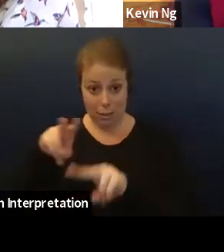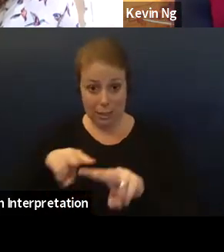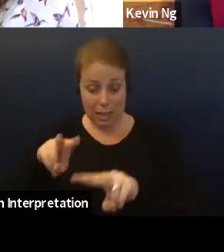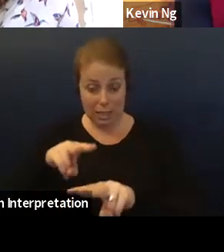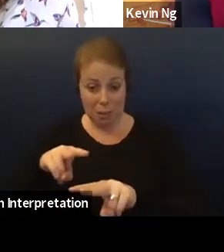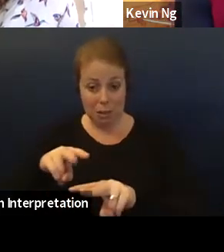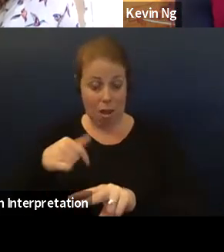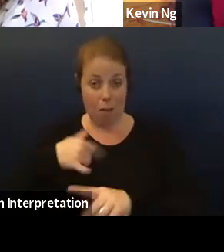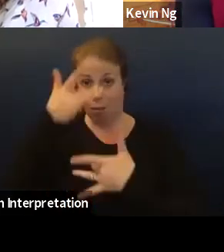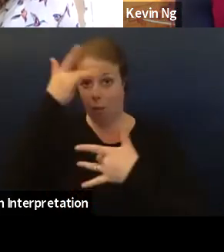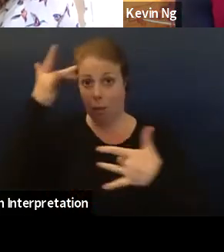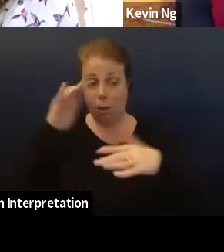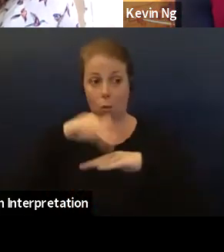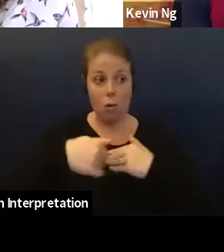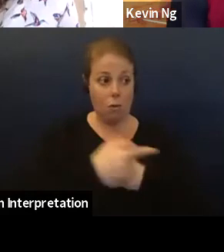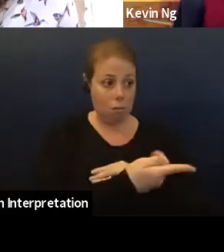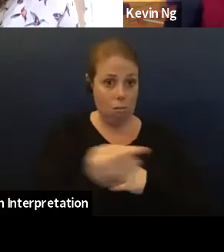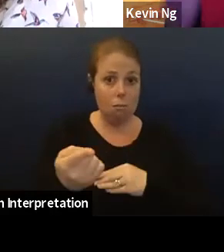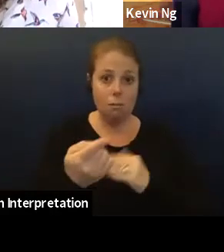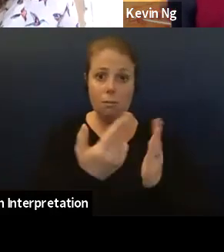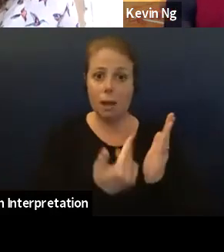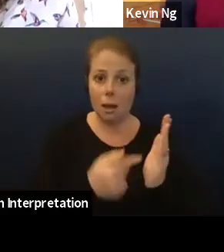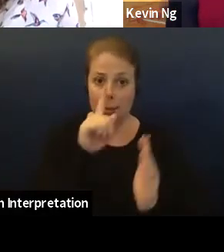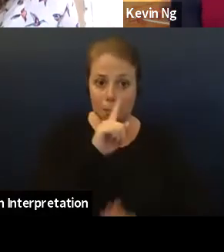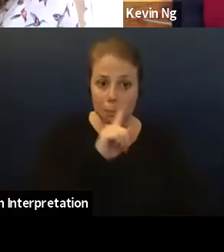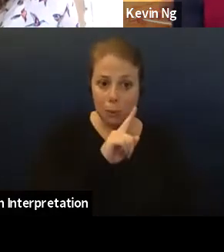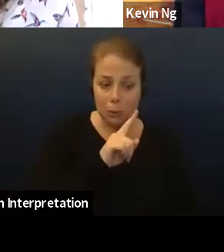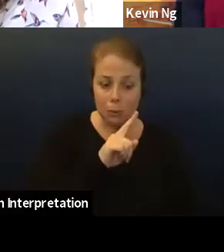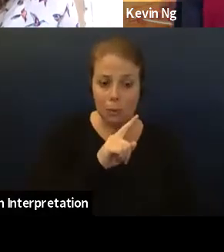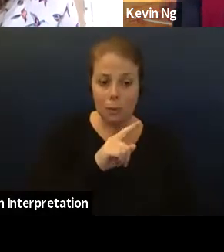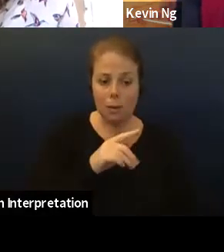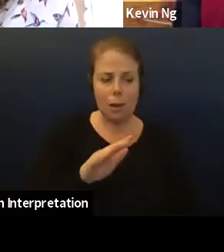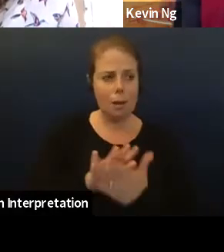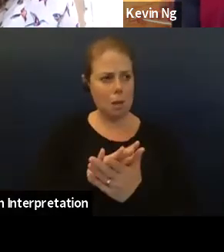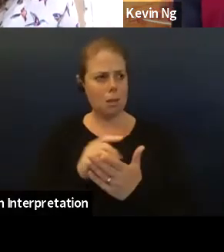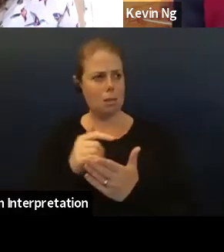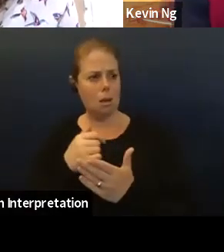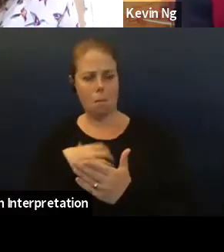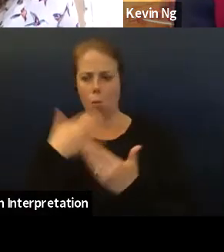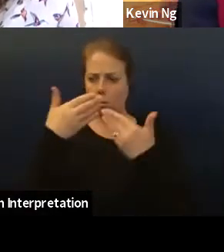of a wider kind of idea of where I can practice art in this country. Yeah.